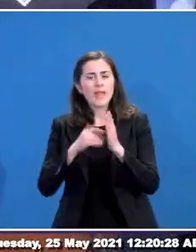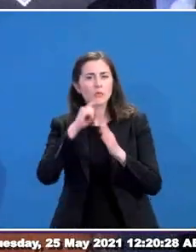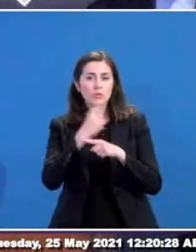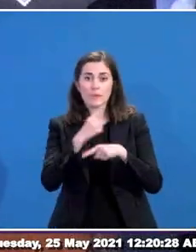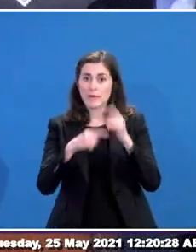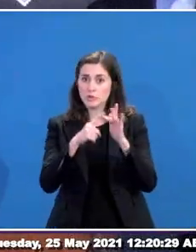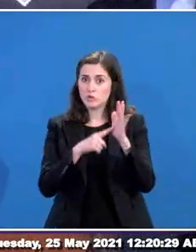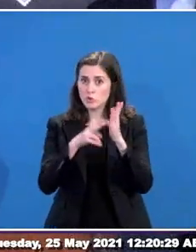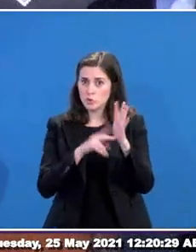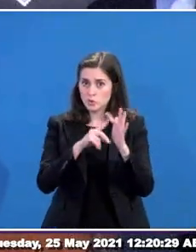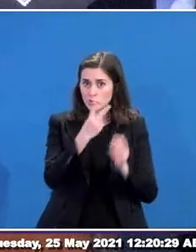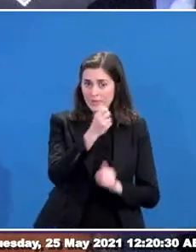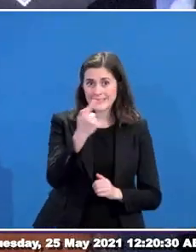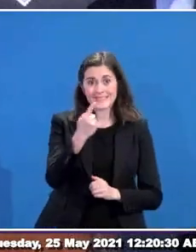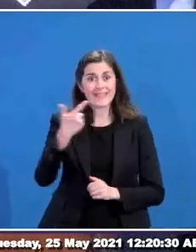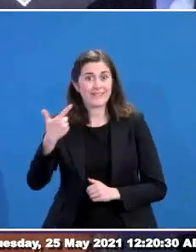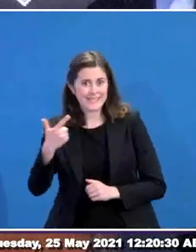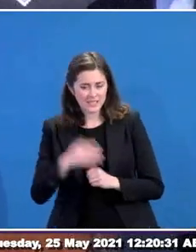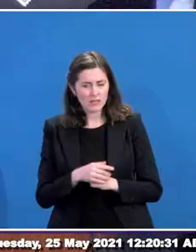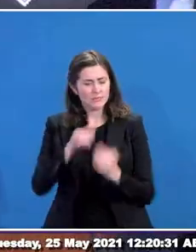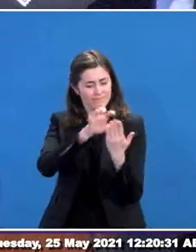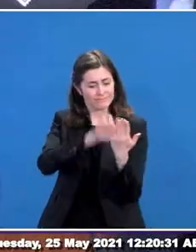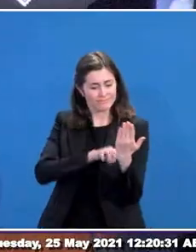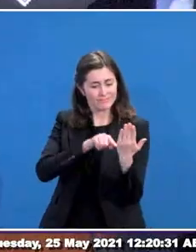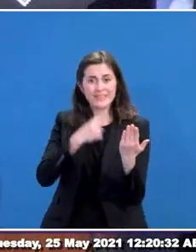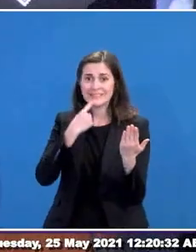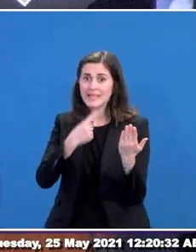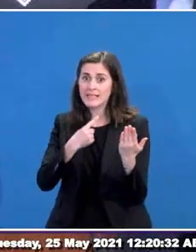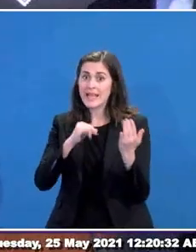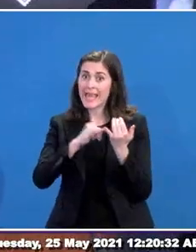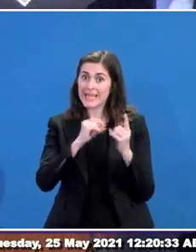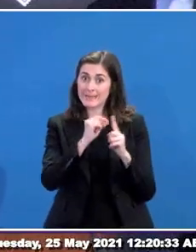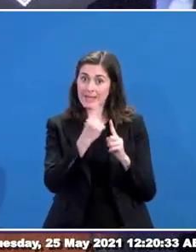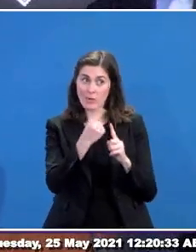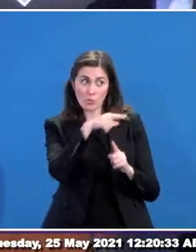that SP1 began working as the new house manager,